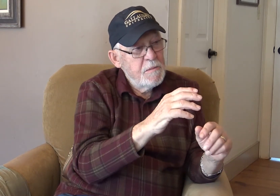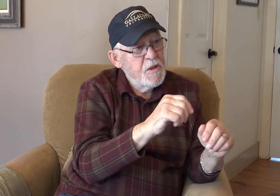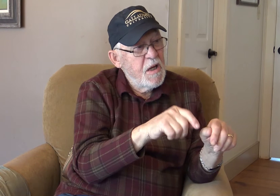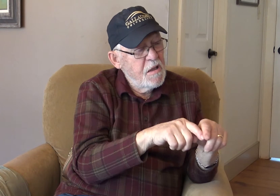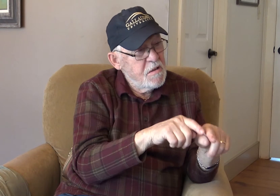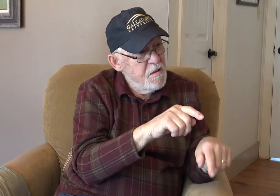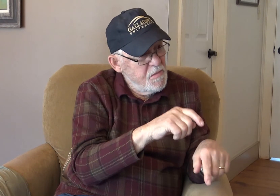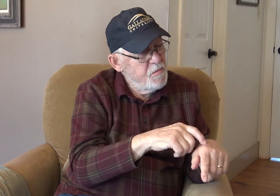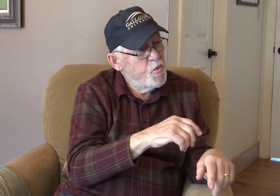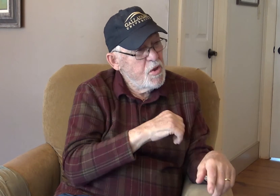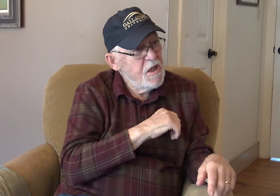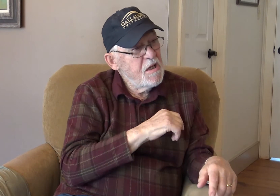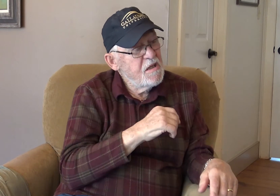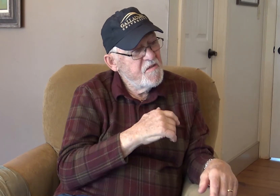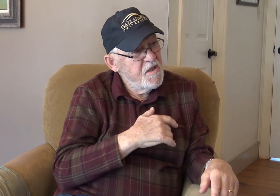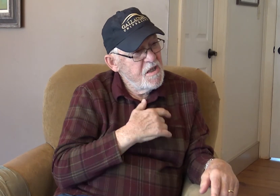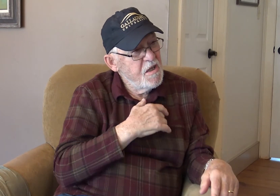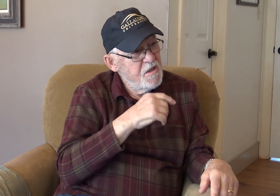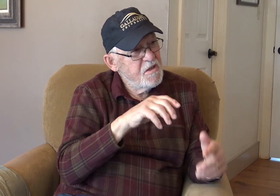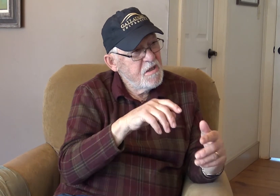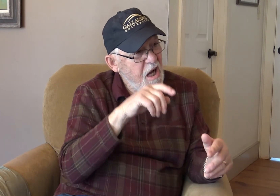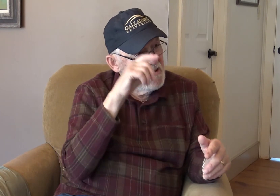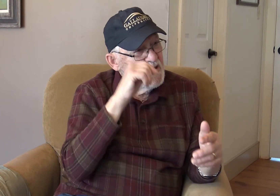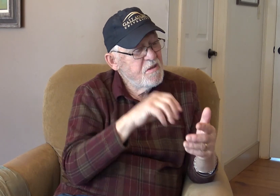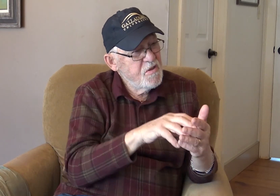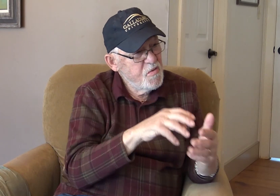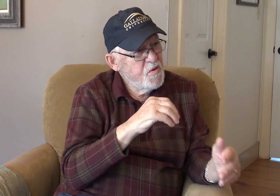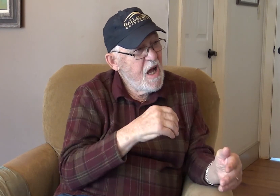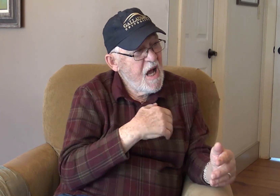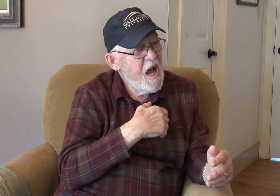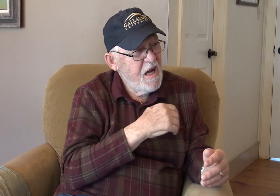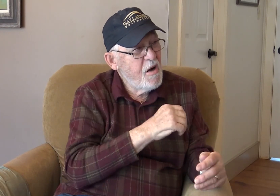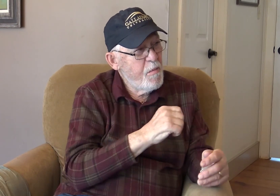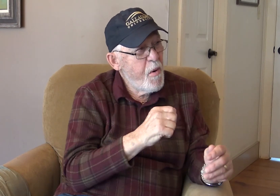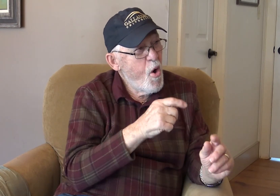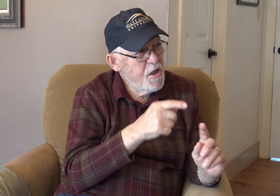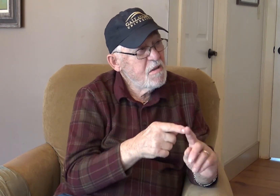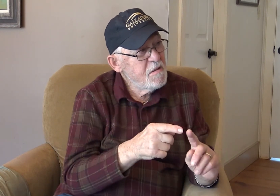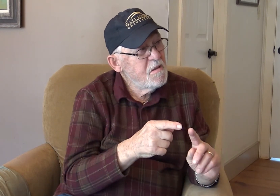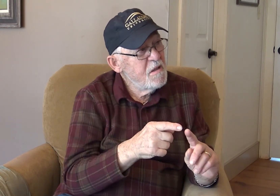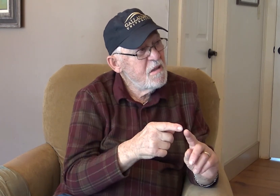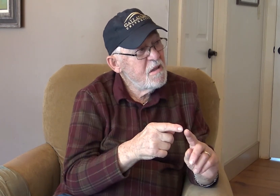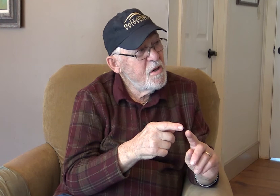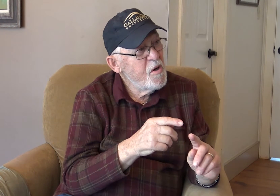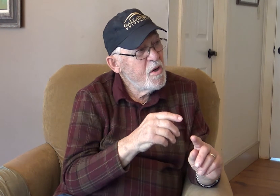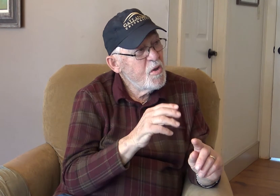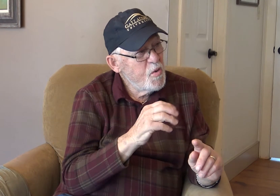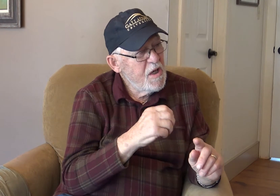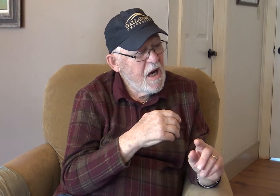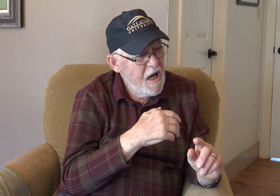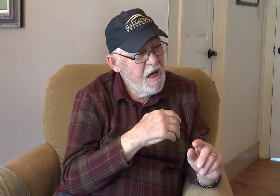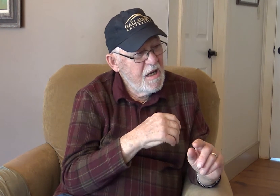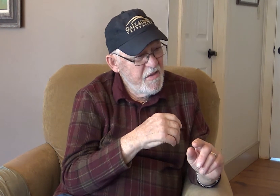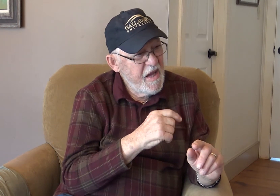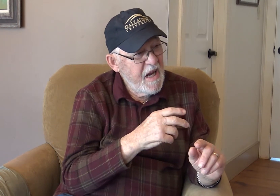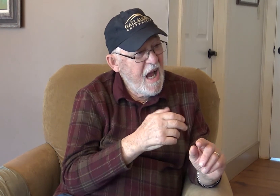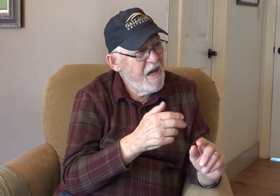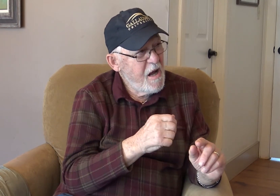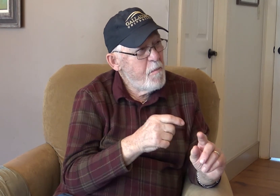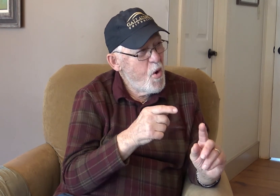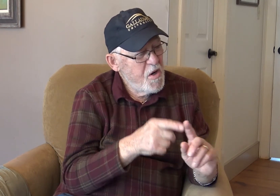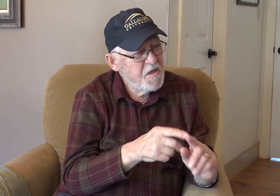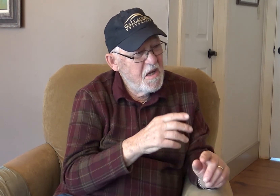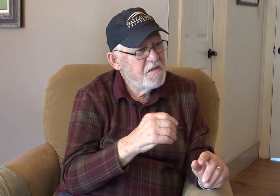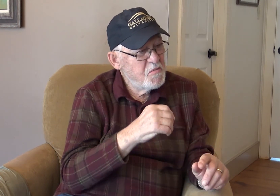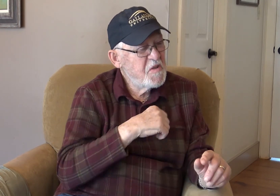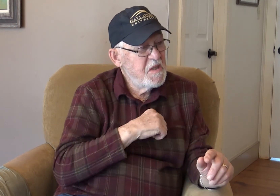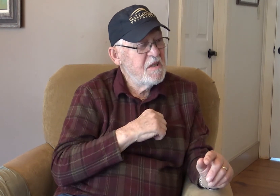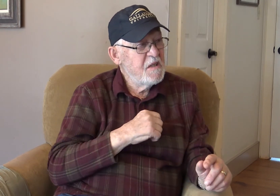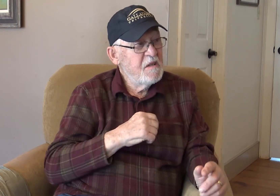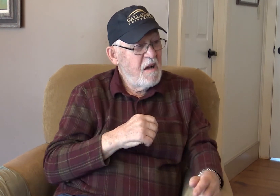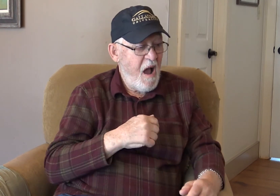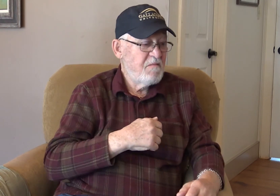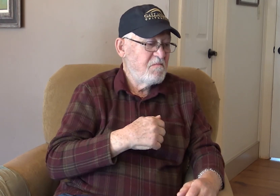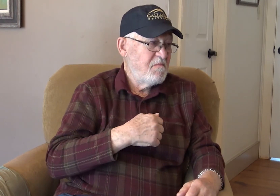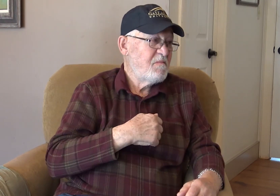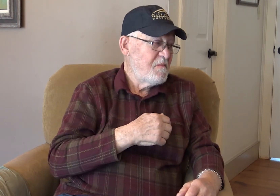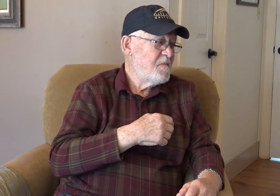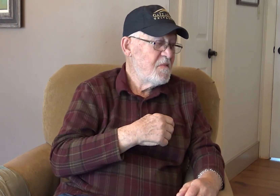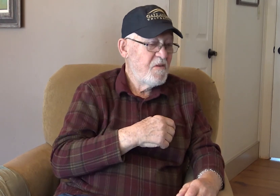But at the same time, we felt that Gallaudet students had a point.